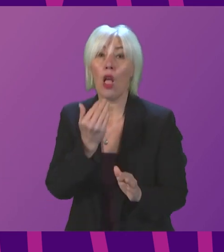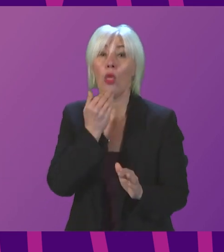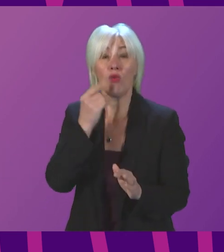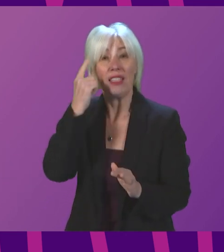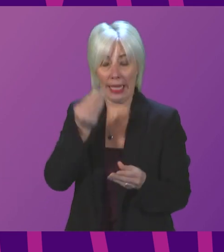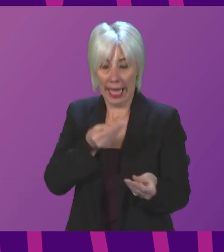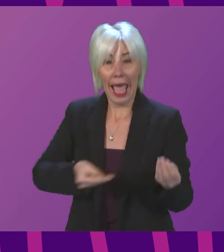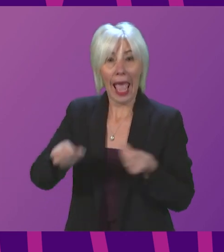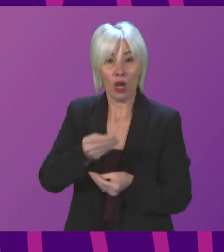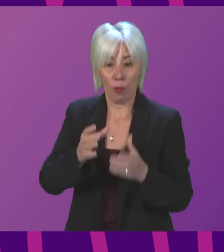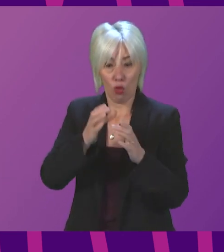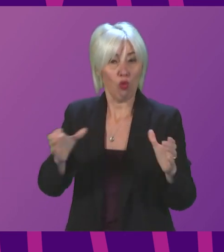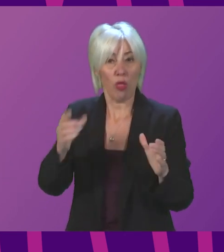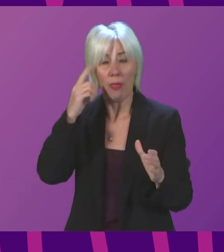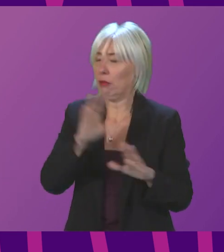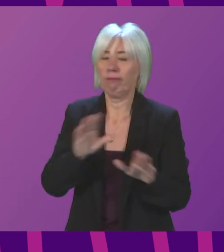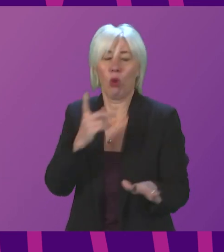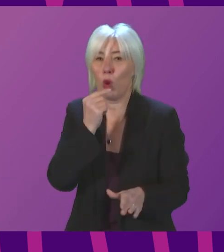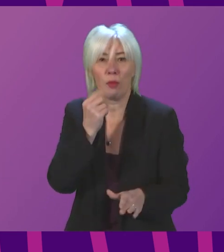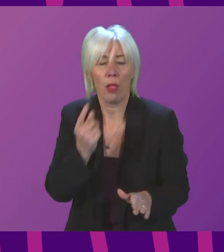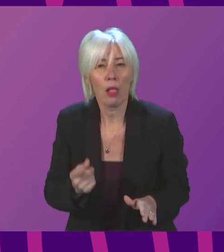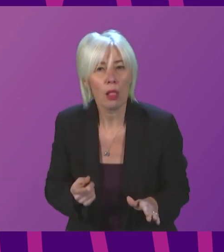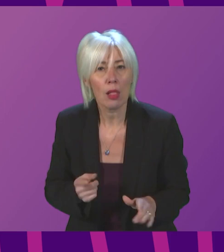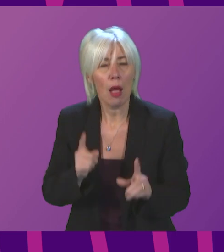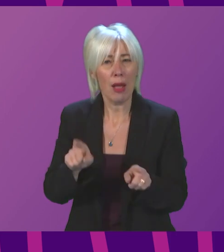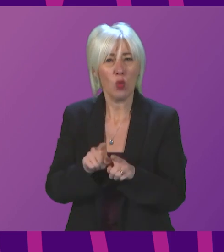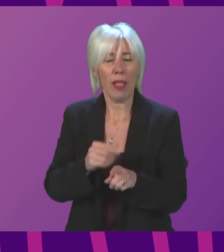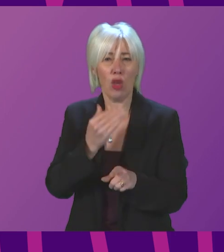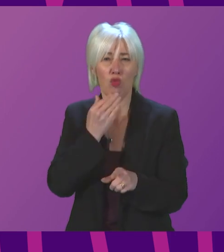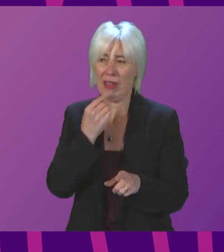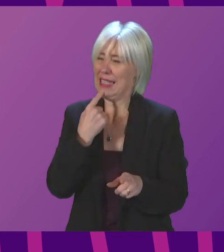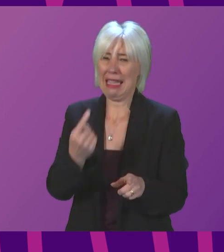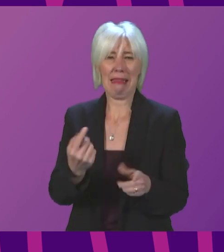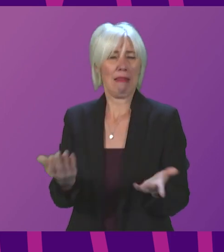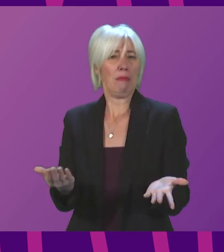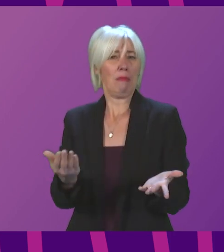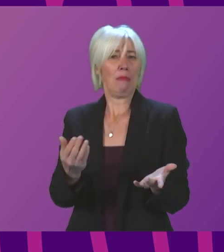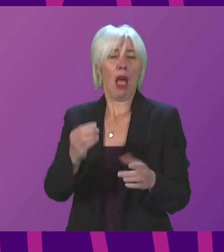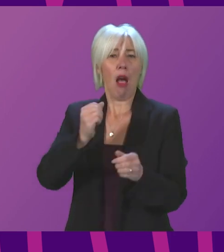is no longer possible and they have also said that Governments cannot run out of money.